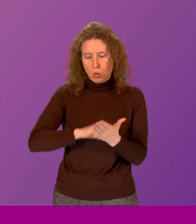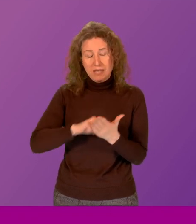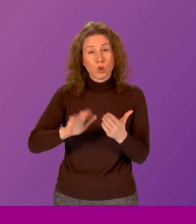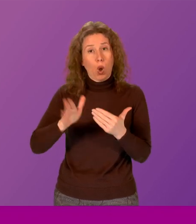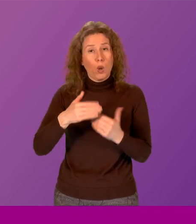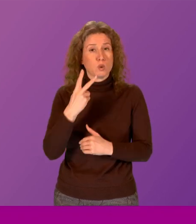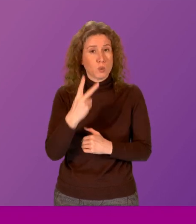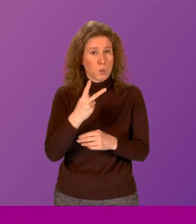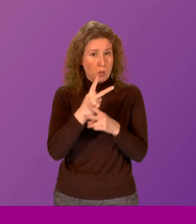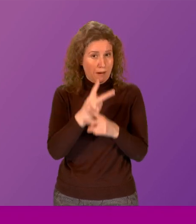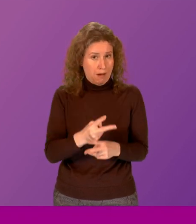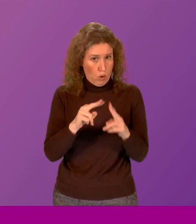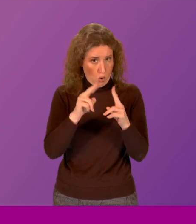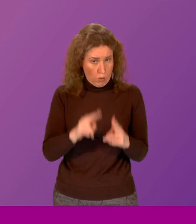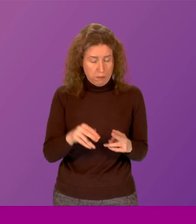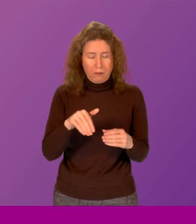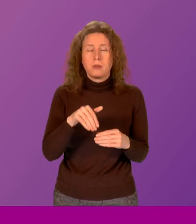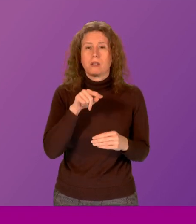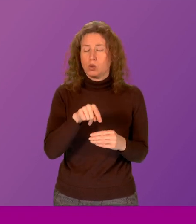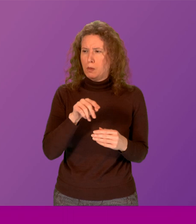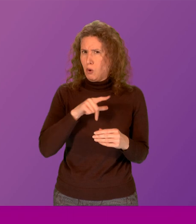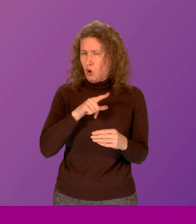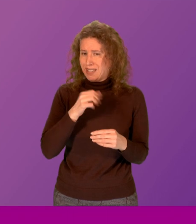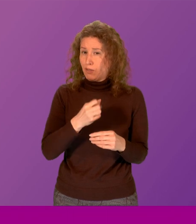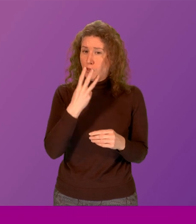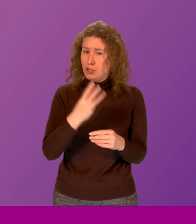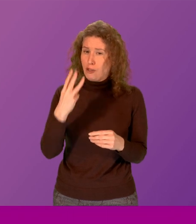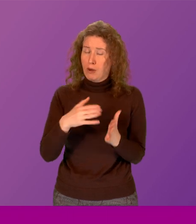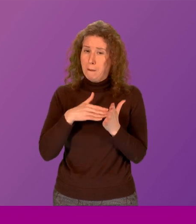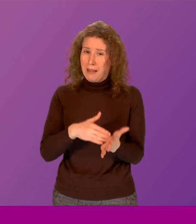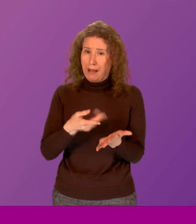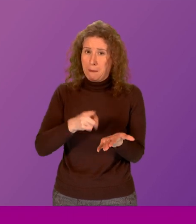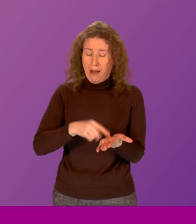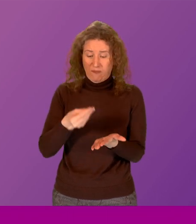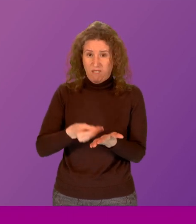including McClymont House in Lanark, to help to plug a £33 million funding shortfall. The